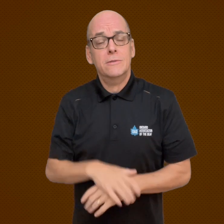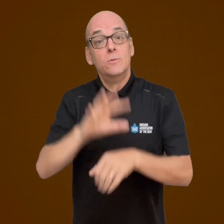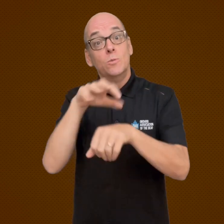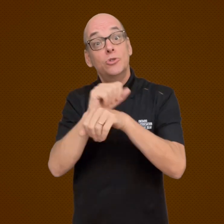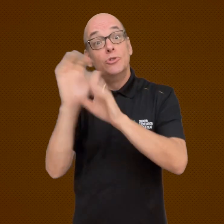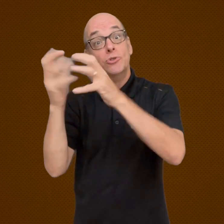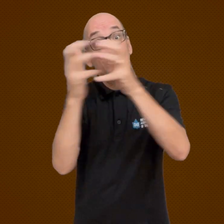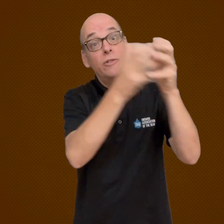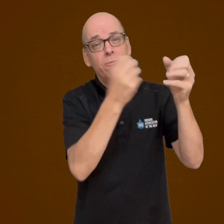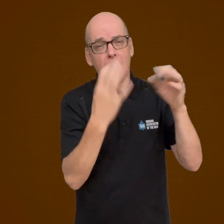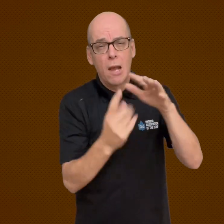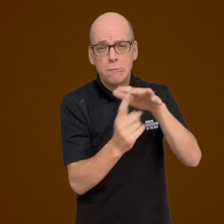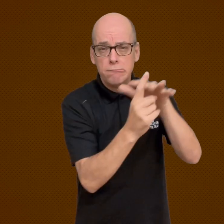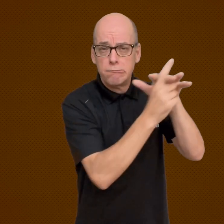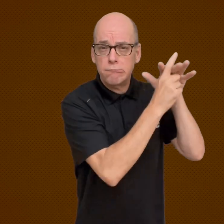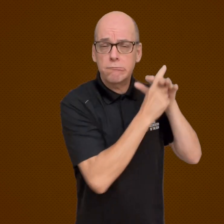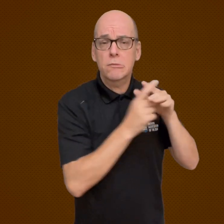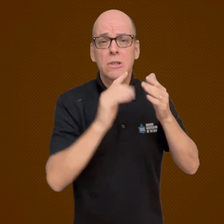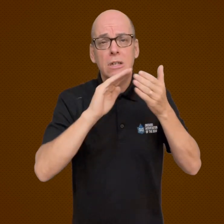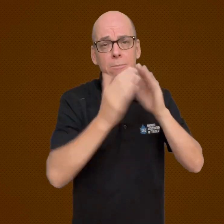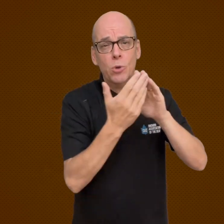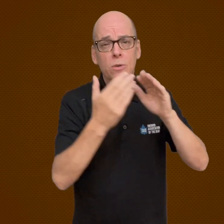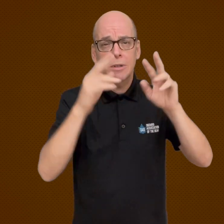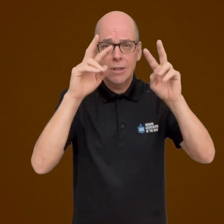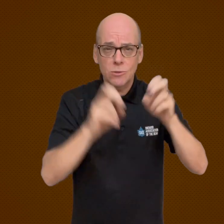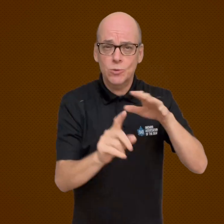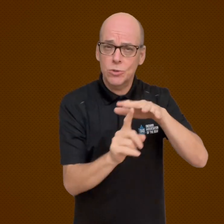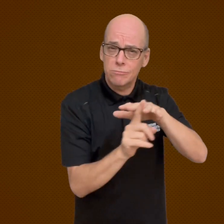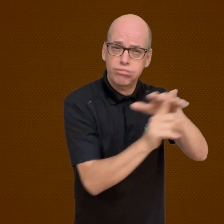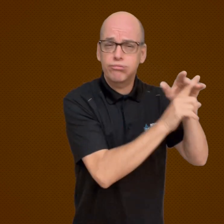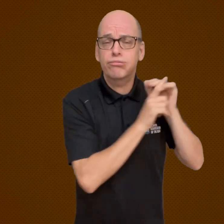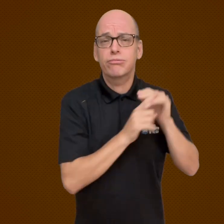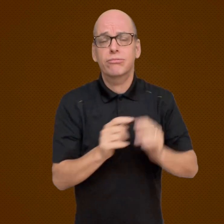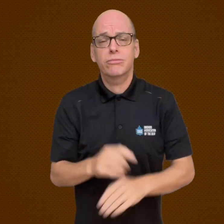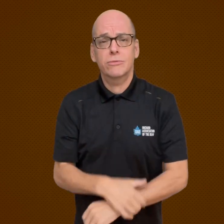Many reservations have various issues happening in their communities.